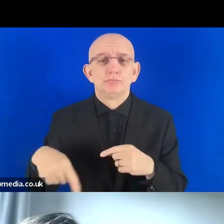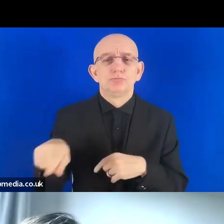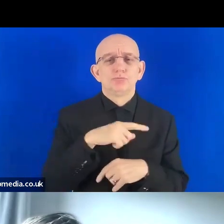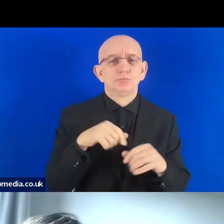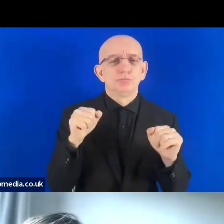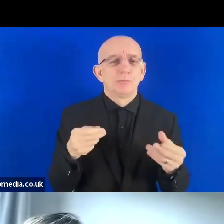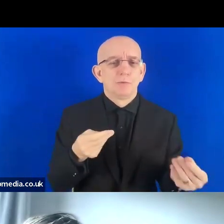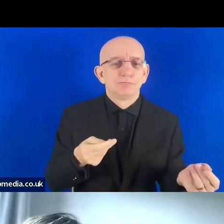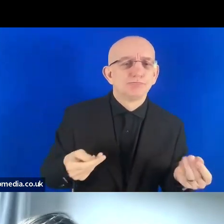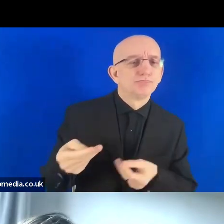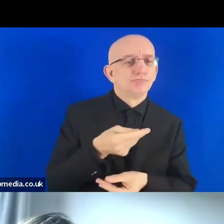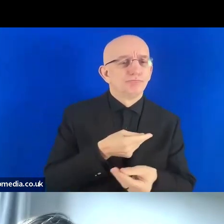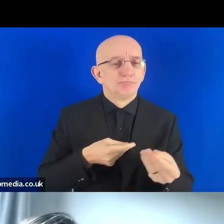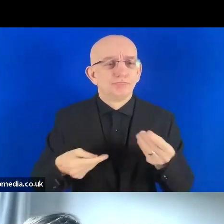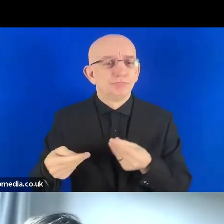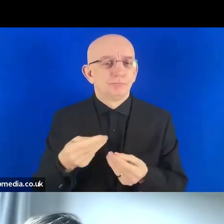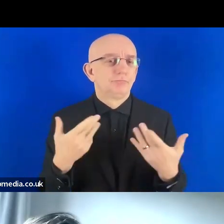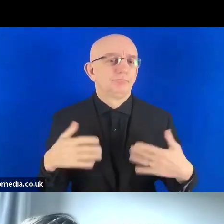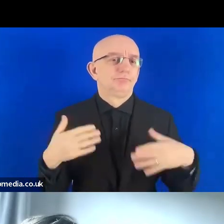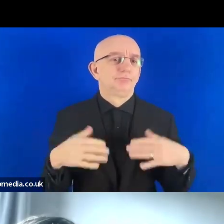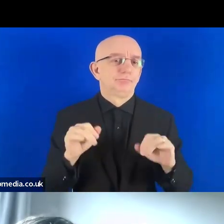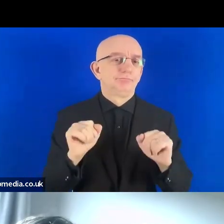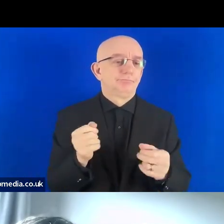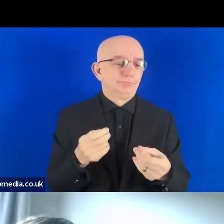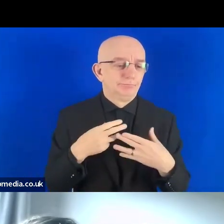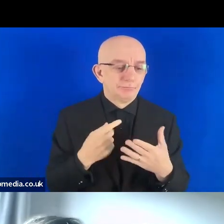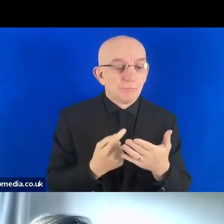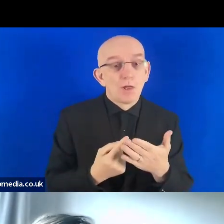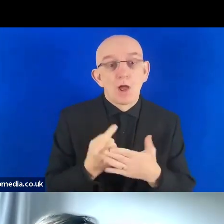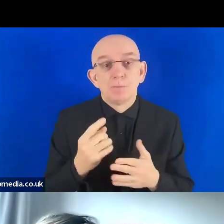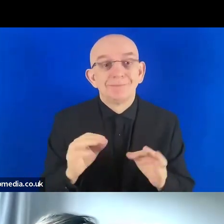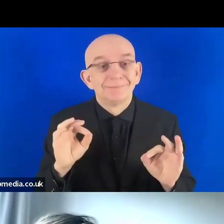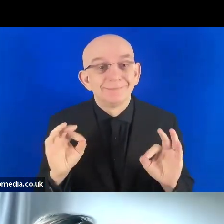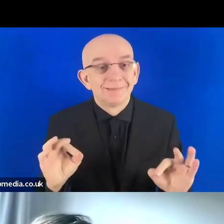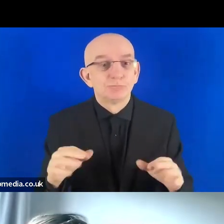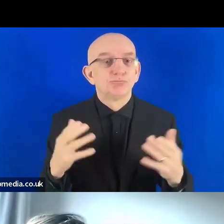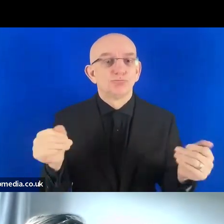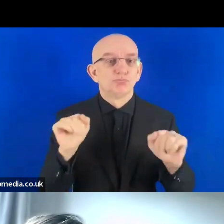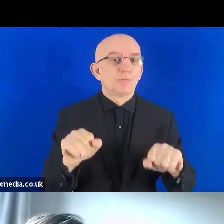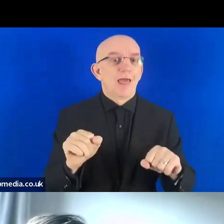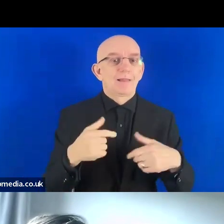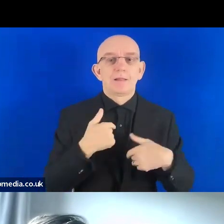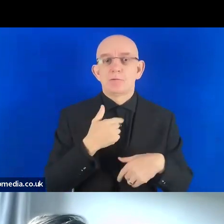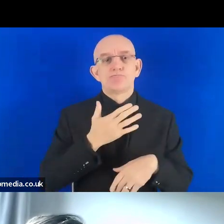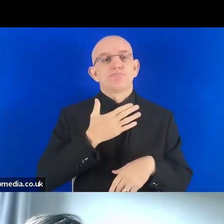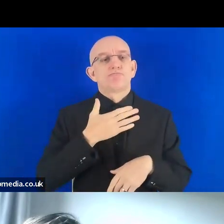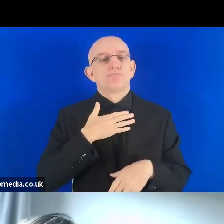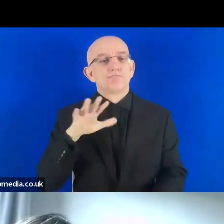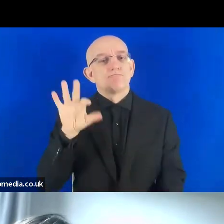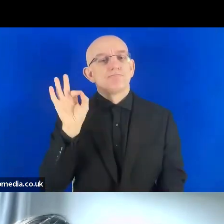dynamic as much that there's a Katrina colony and there is a key text. And there was nothing that,